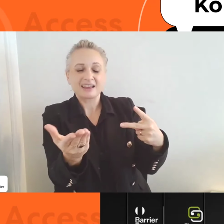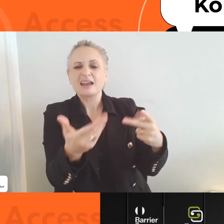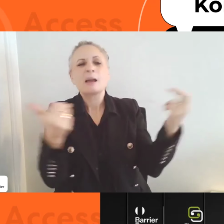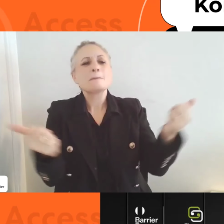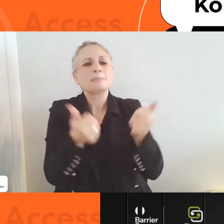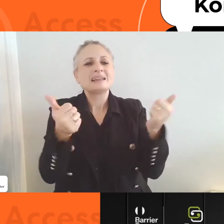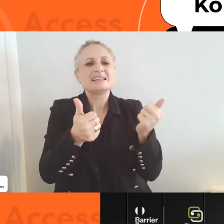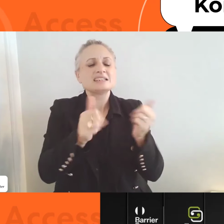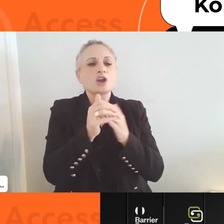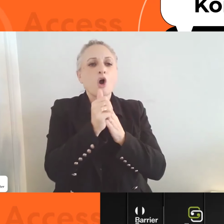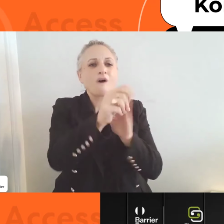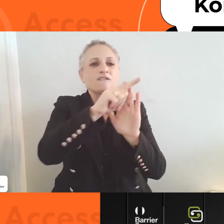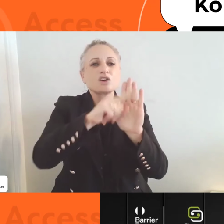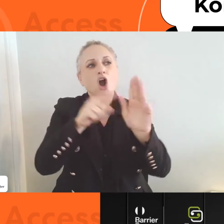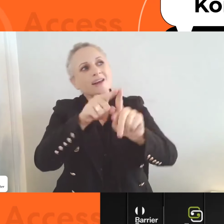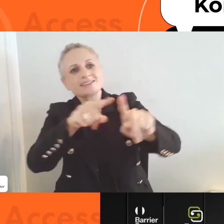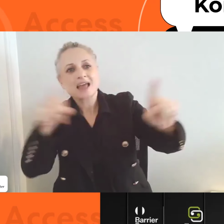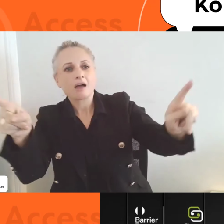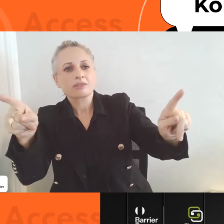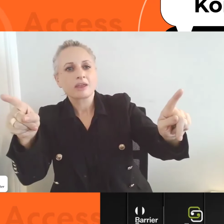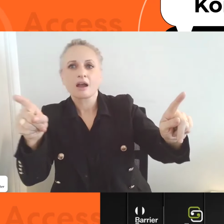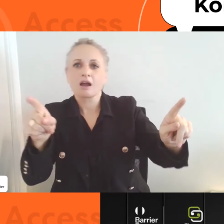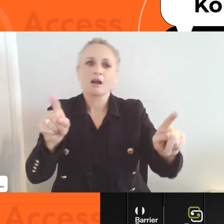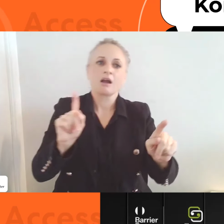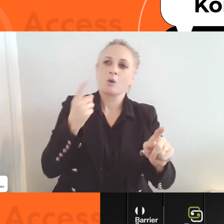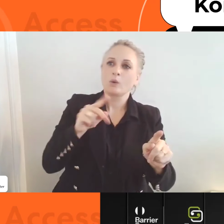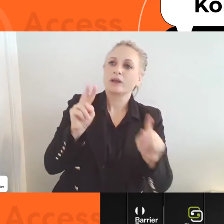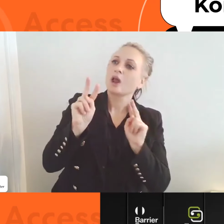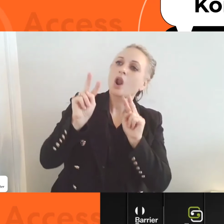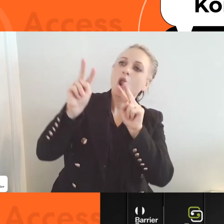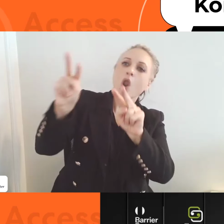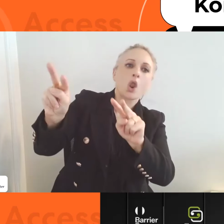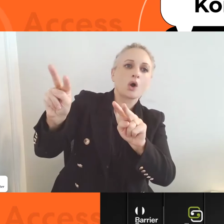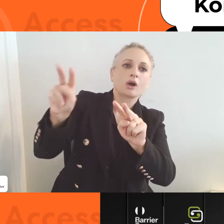at what other people are doing and apply it in a New Zealand context.